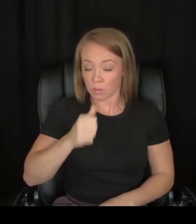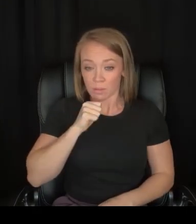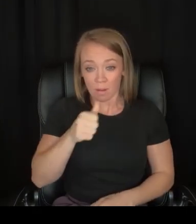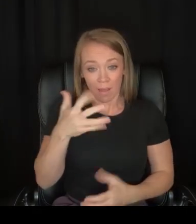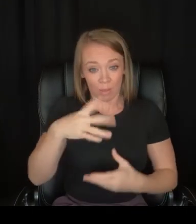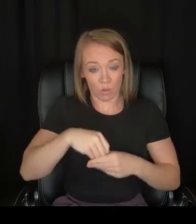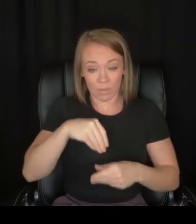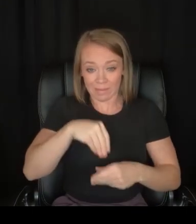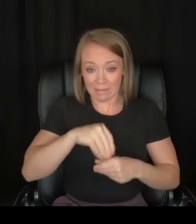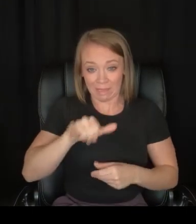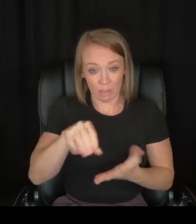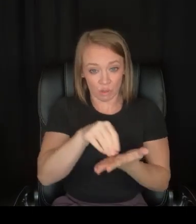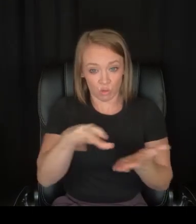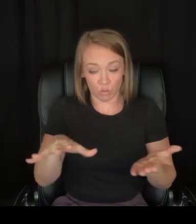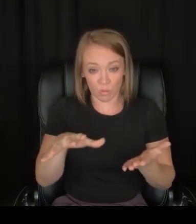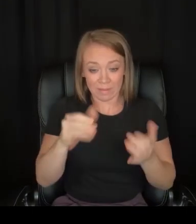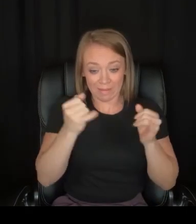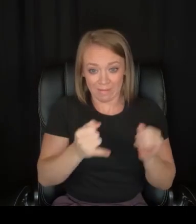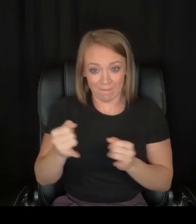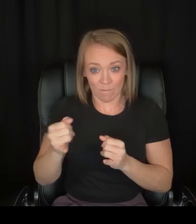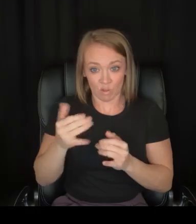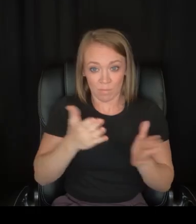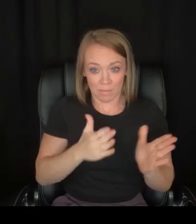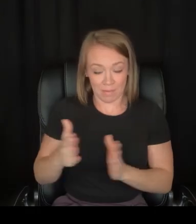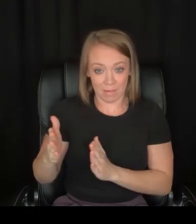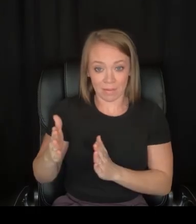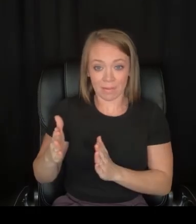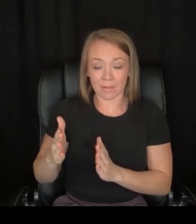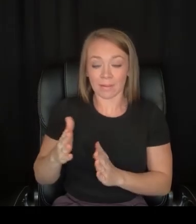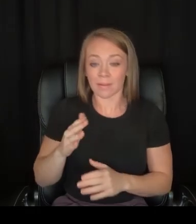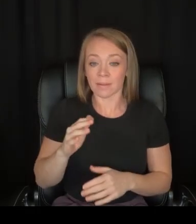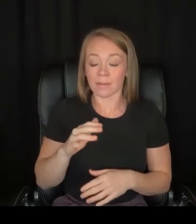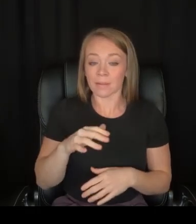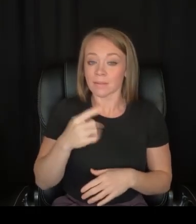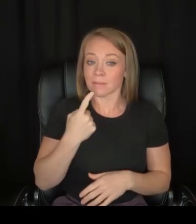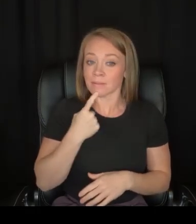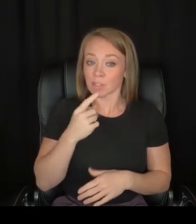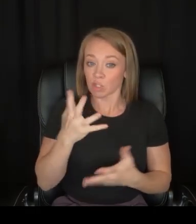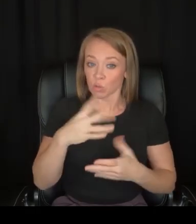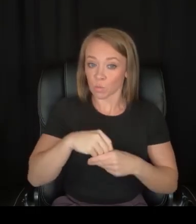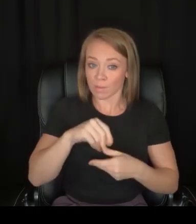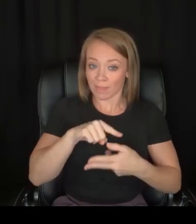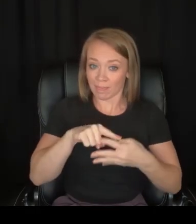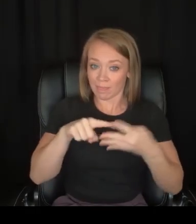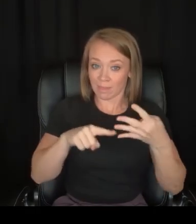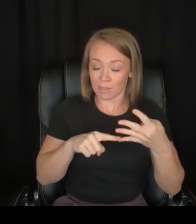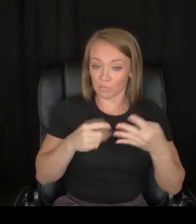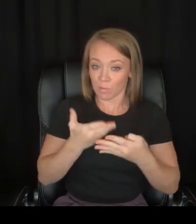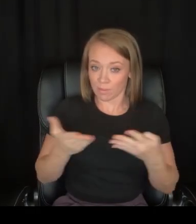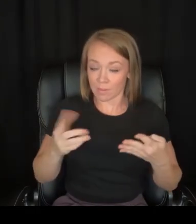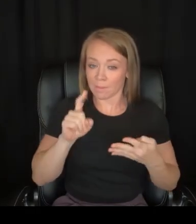individualized situation and stated the regulations require these four factors or the unique needs test.